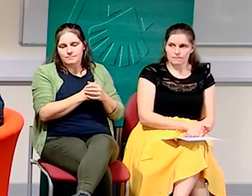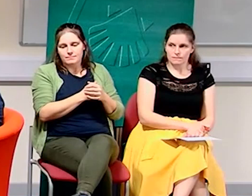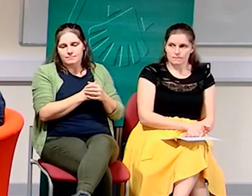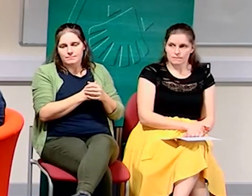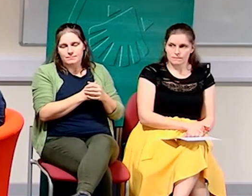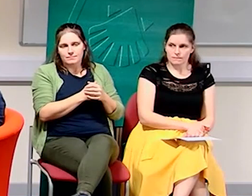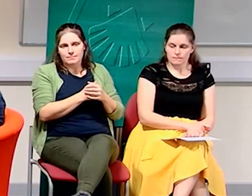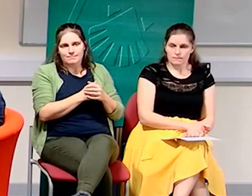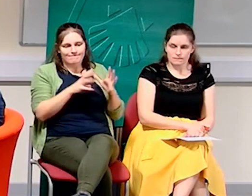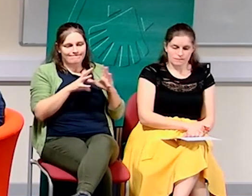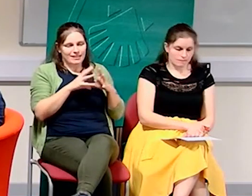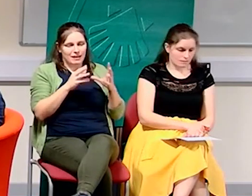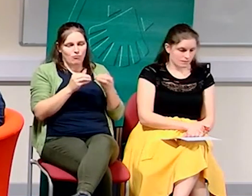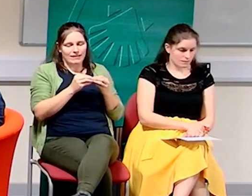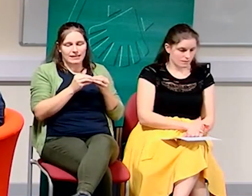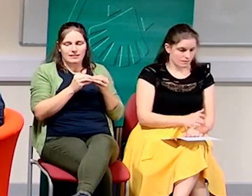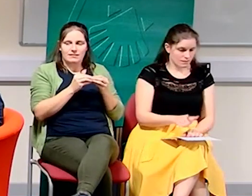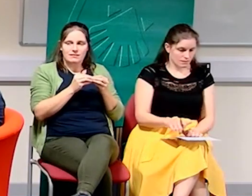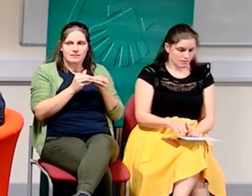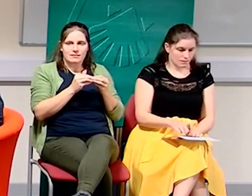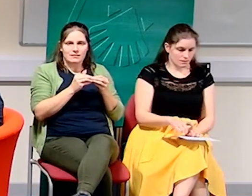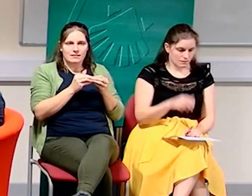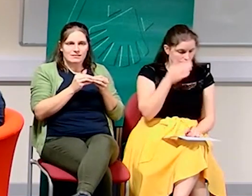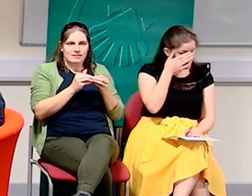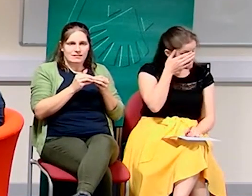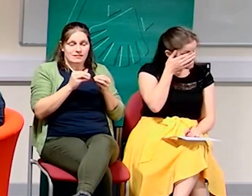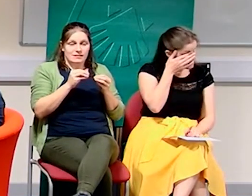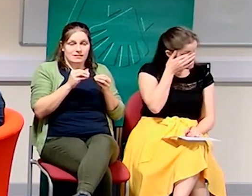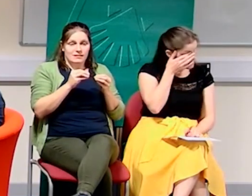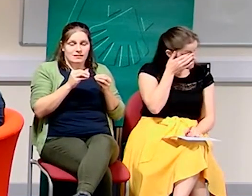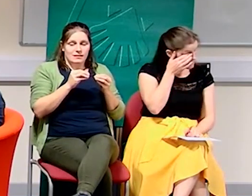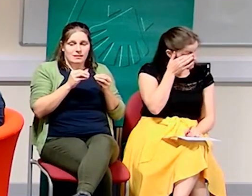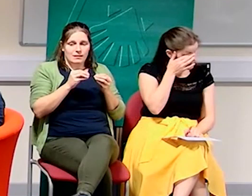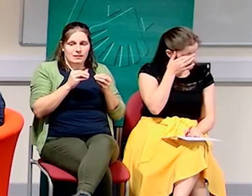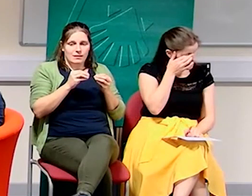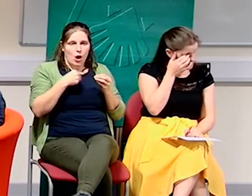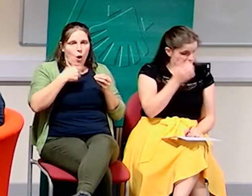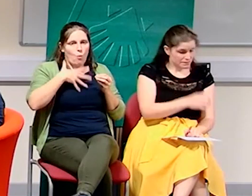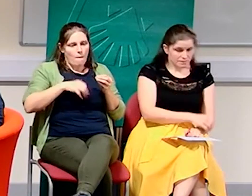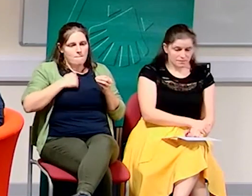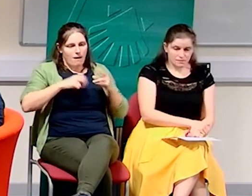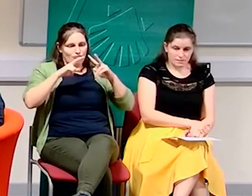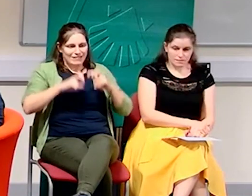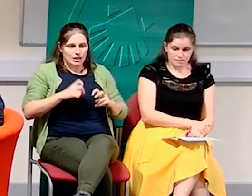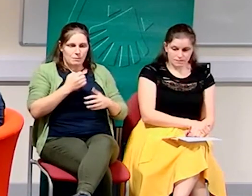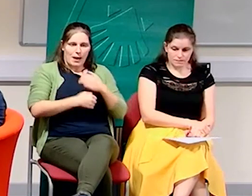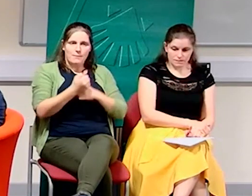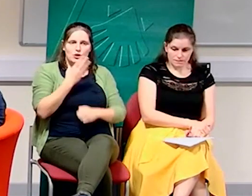going to say that um I go by this principle that um I want my research to be useful to to people